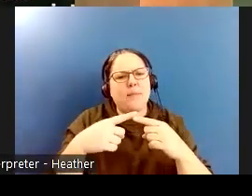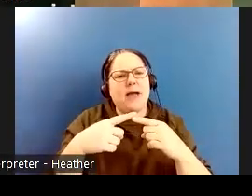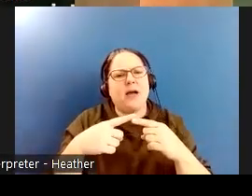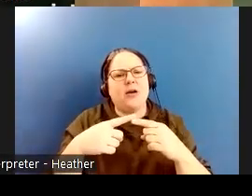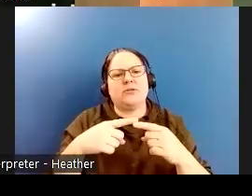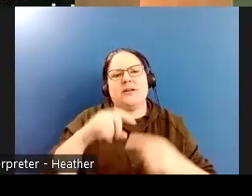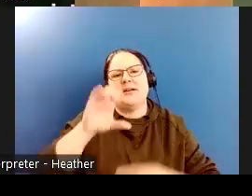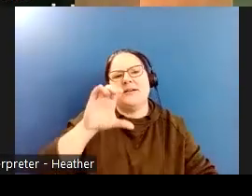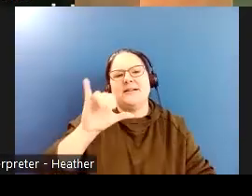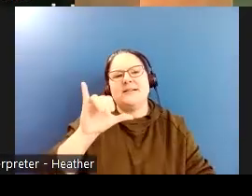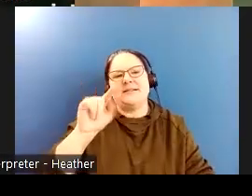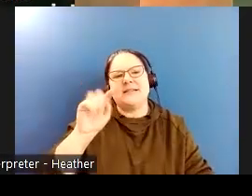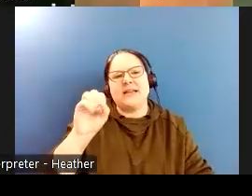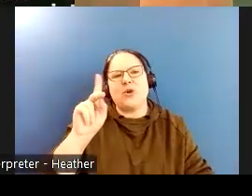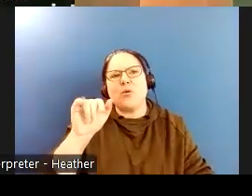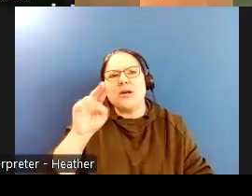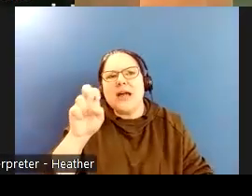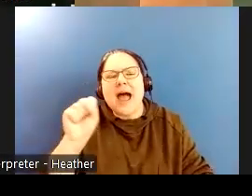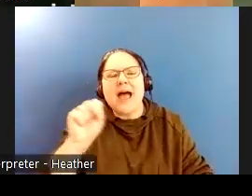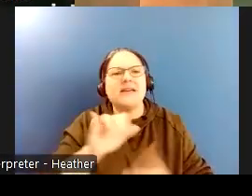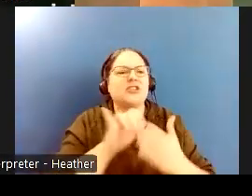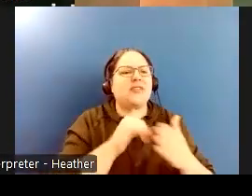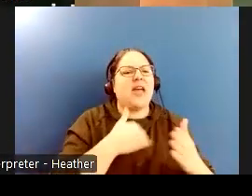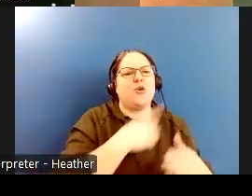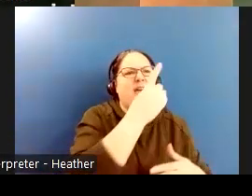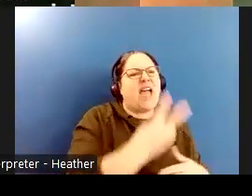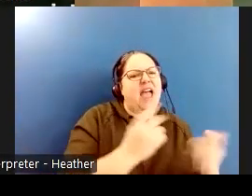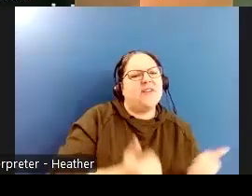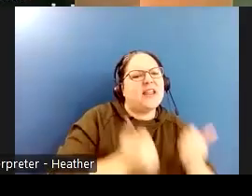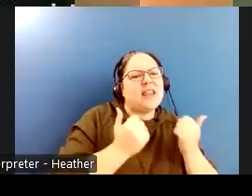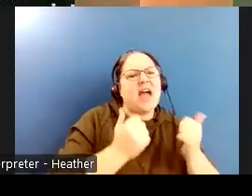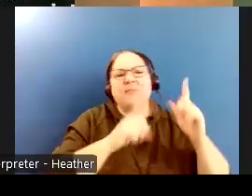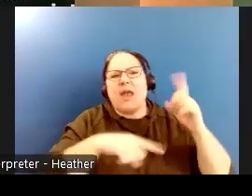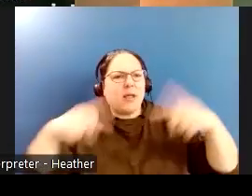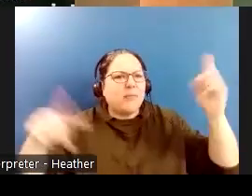different half- livives, you know, there's dal variation. A lot of it made sense to me. Um,